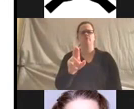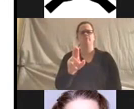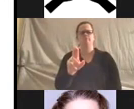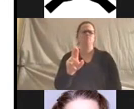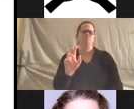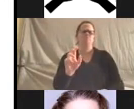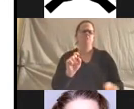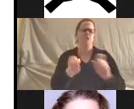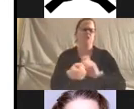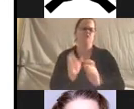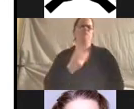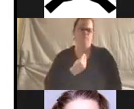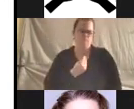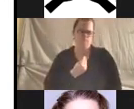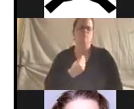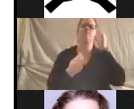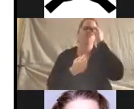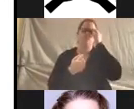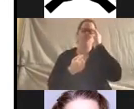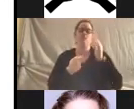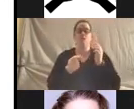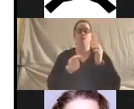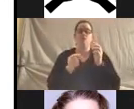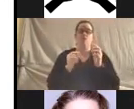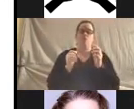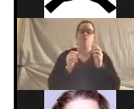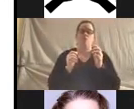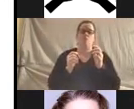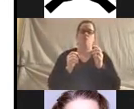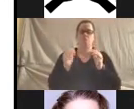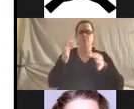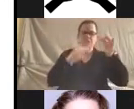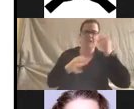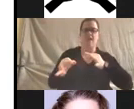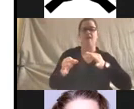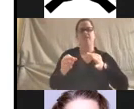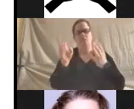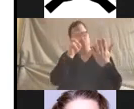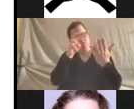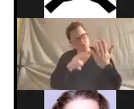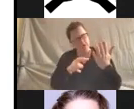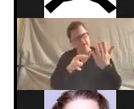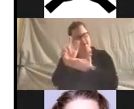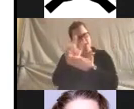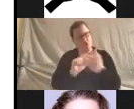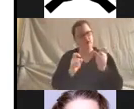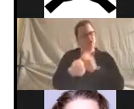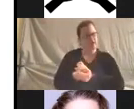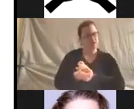And so, instead of looking at legislative change, they looked at administrative change